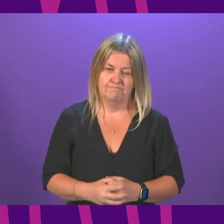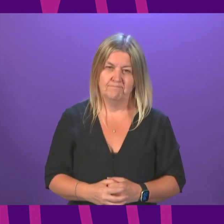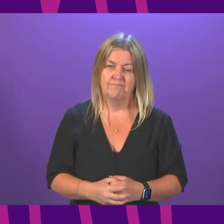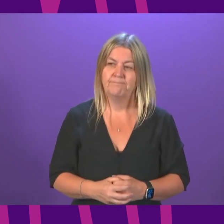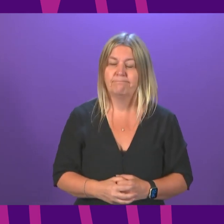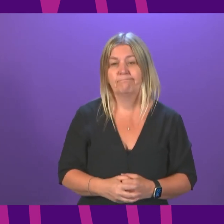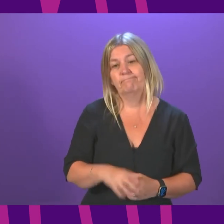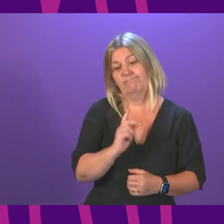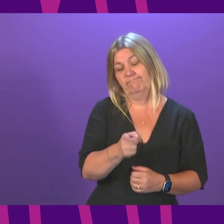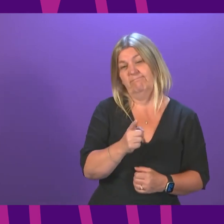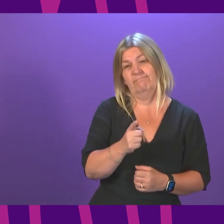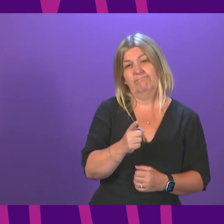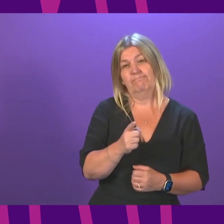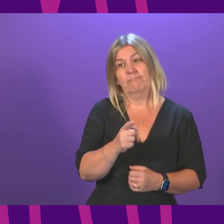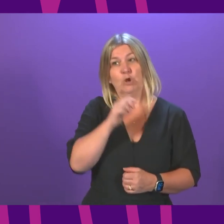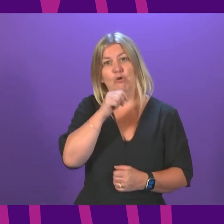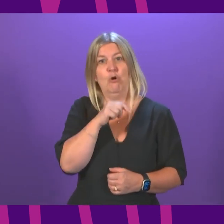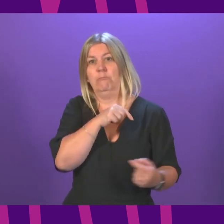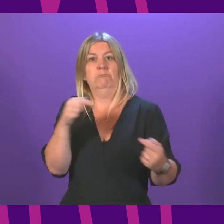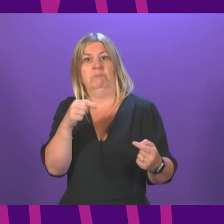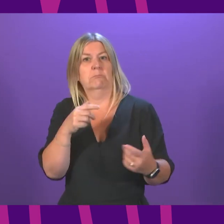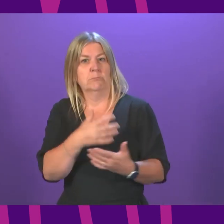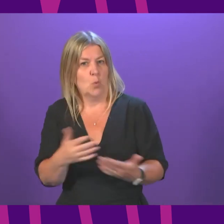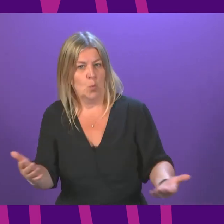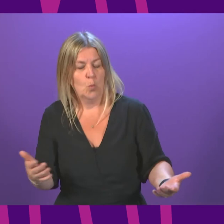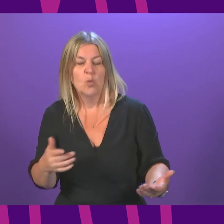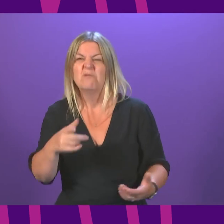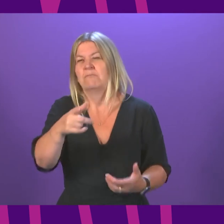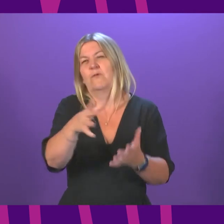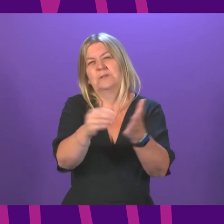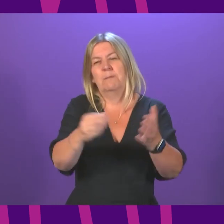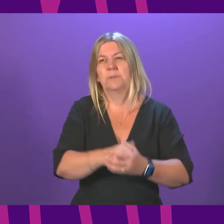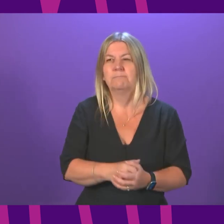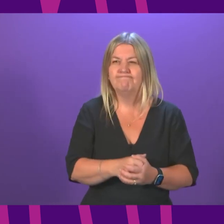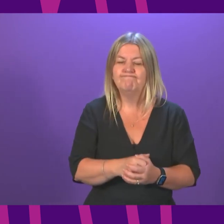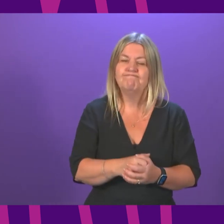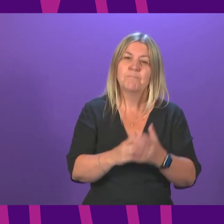“update a range of existing legislative measures which support various aspects of”